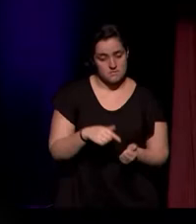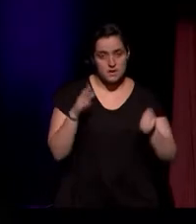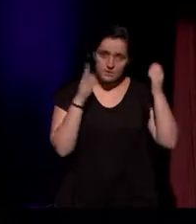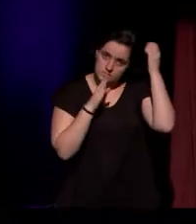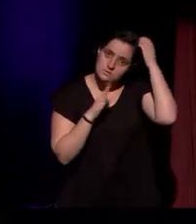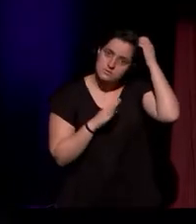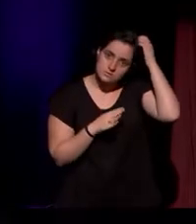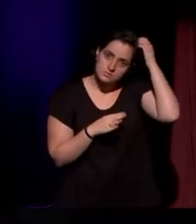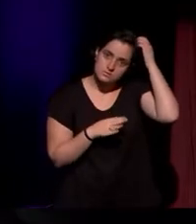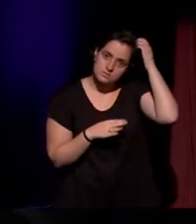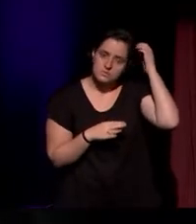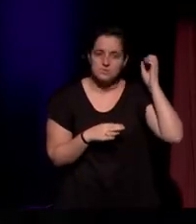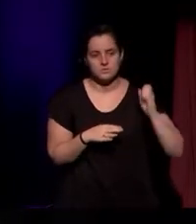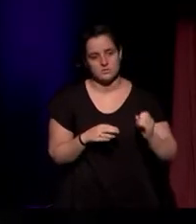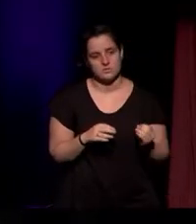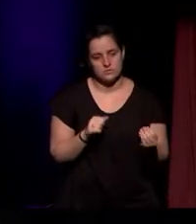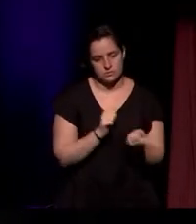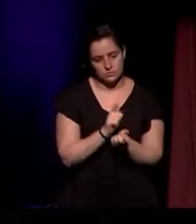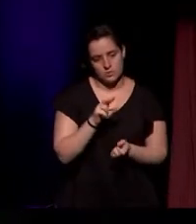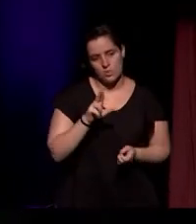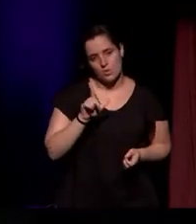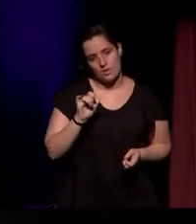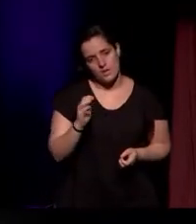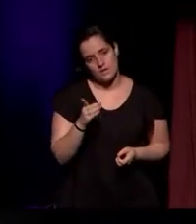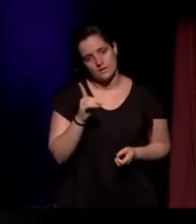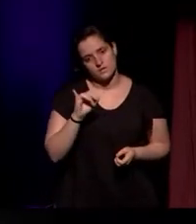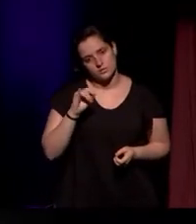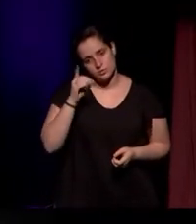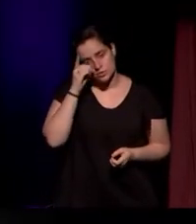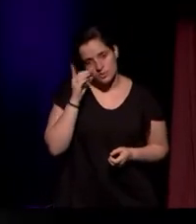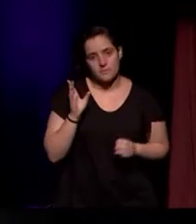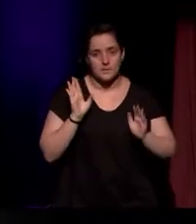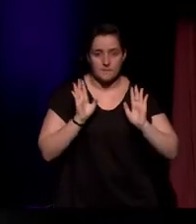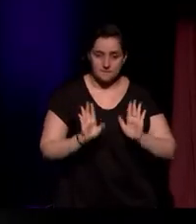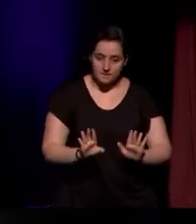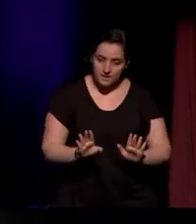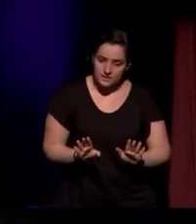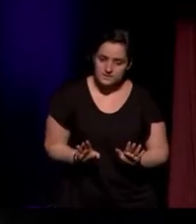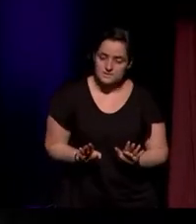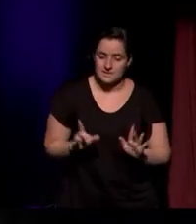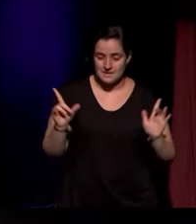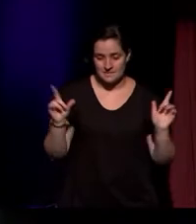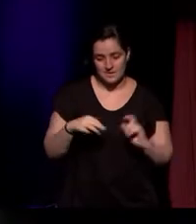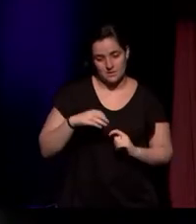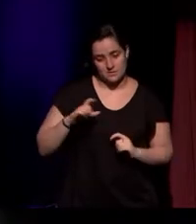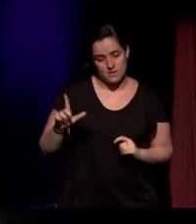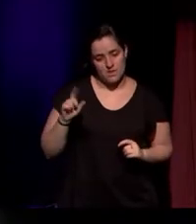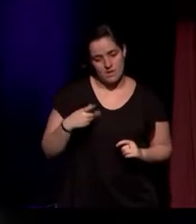in the time of Lula and Dilma, but the least evil is the ProSavana,